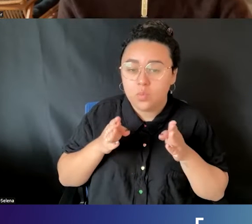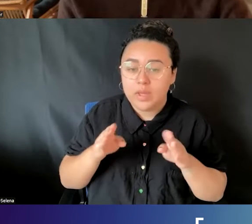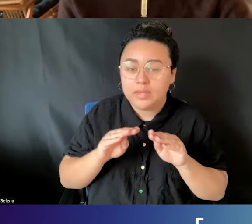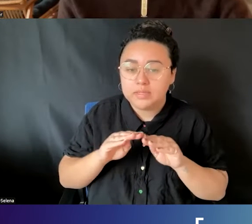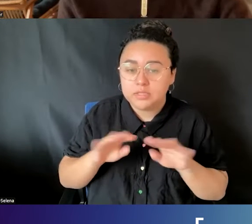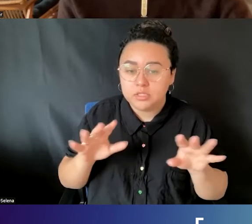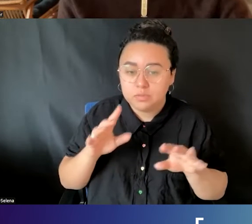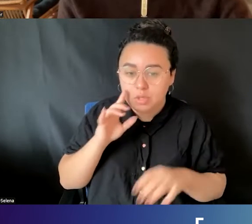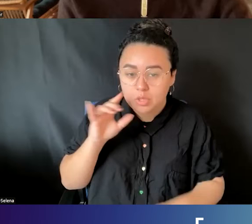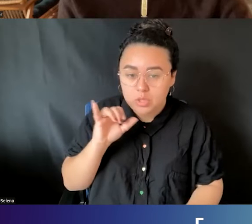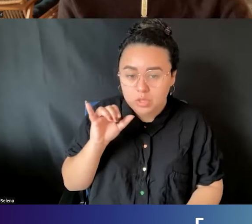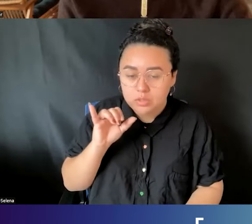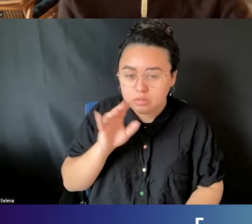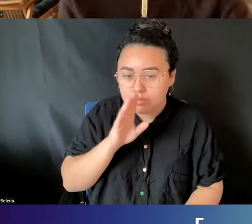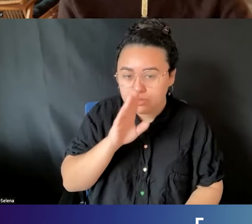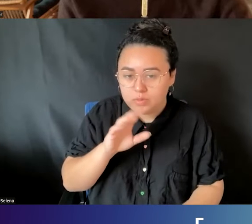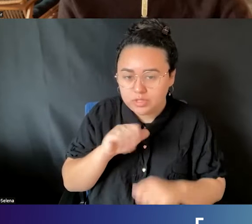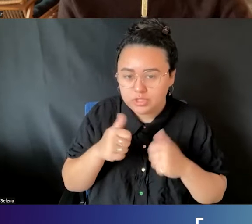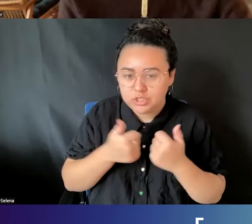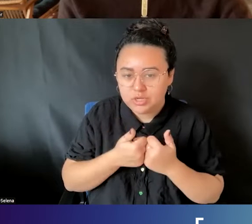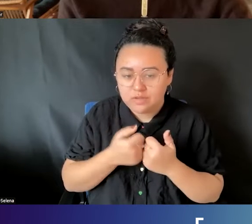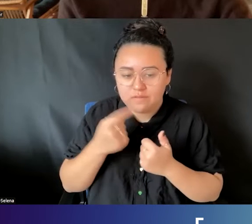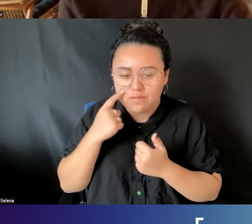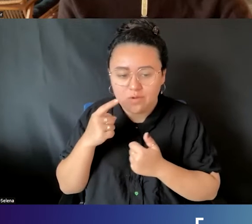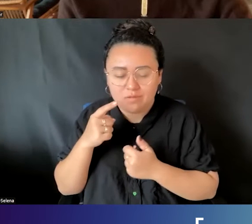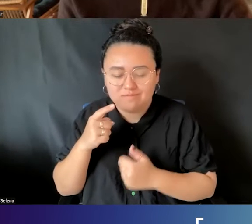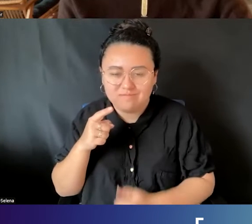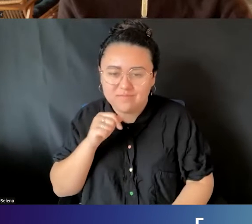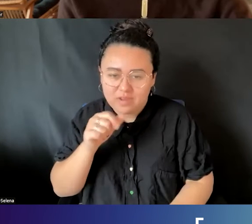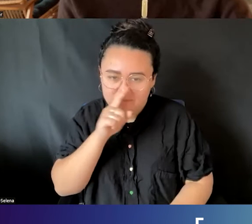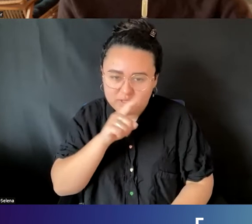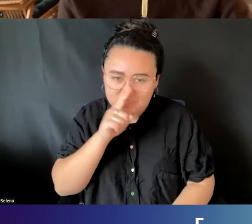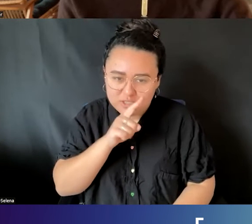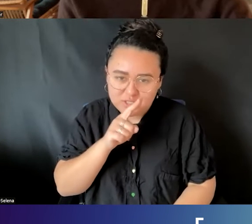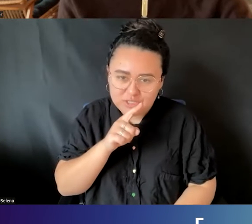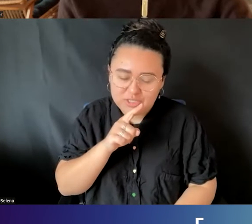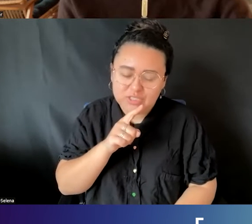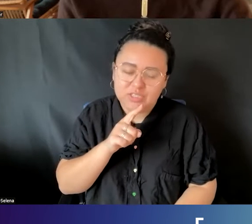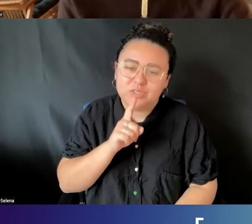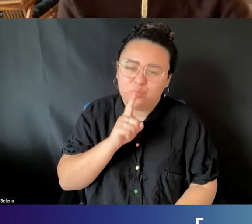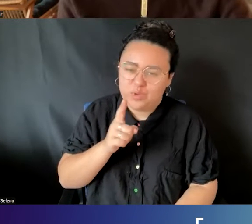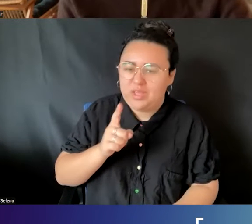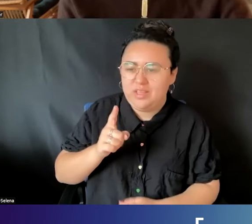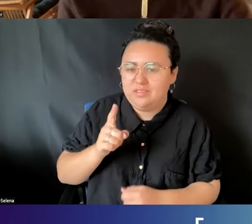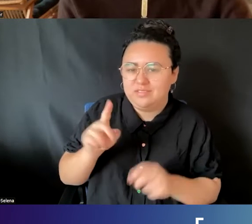it's is a direct challenge to the art of nonfiction, saying that art films can't be entertaining or entertaining.